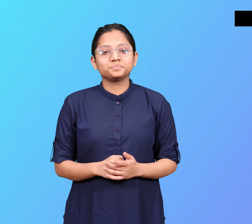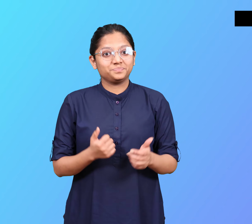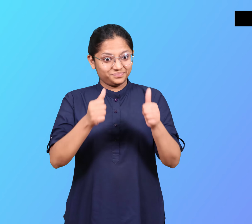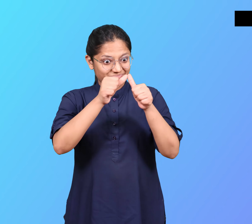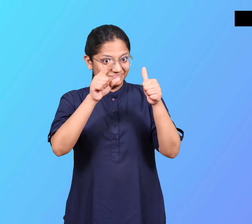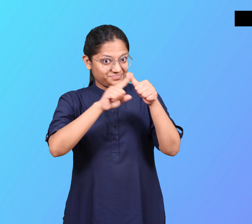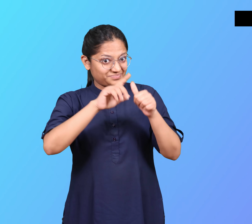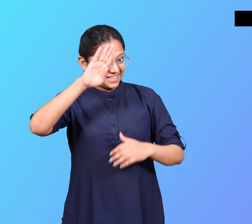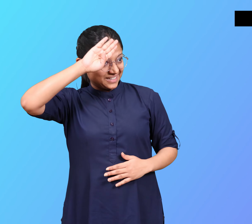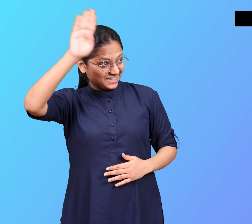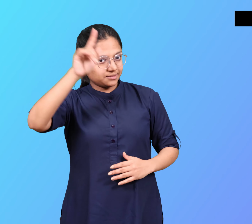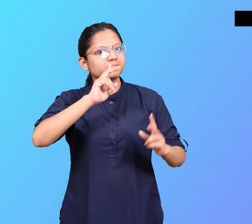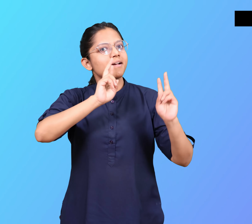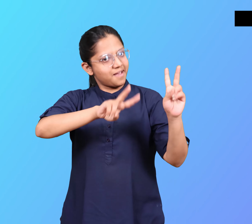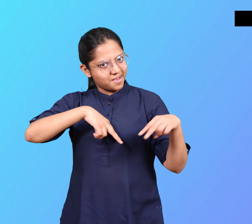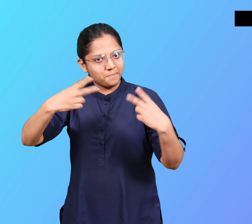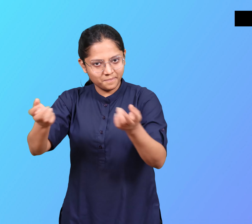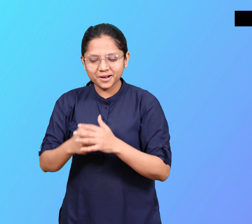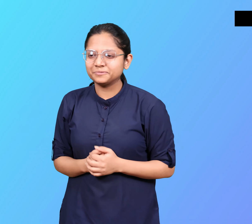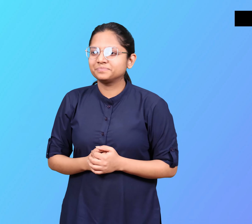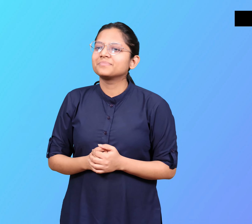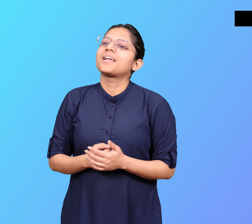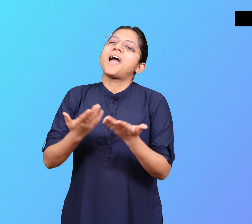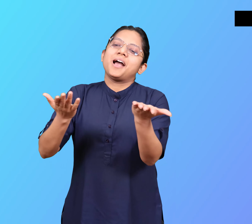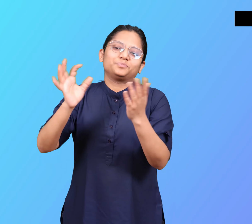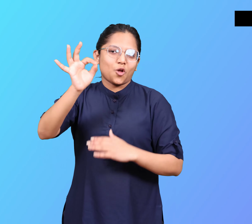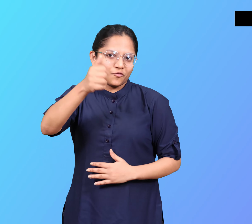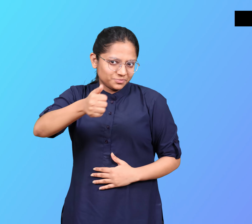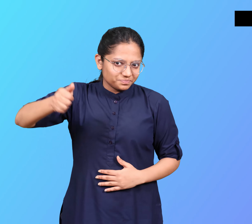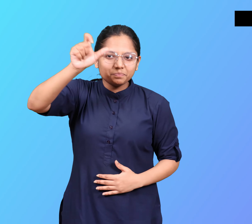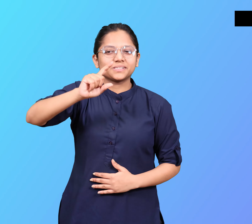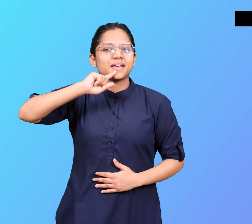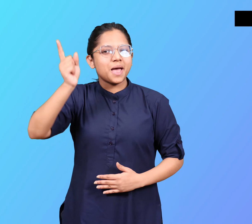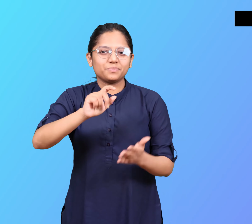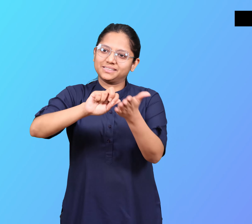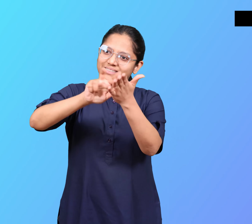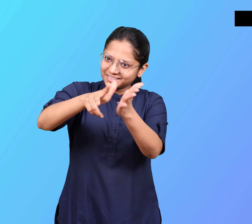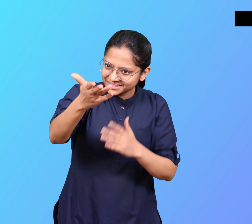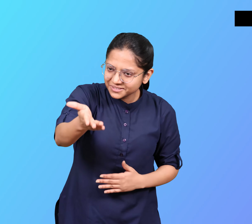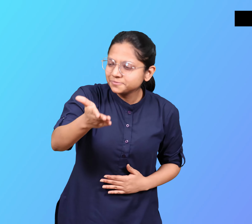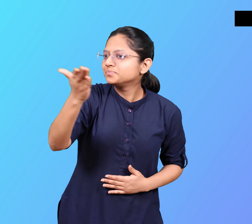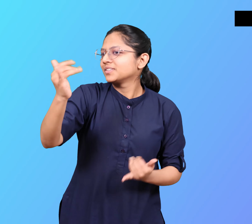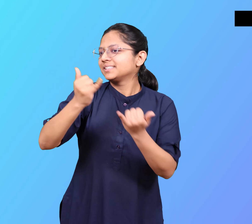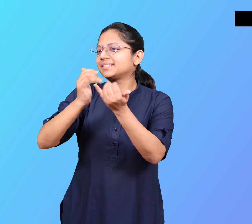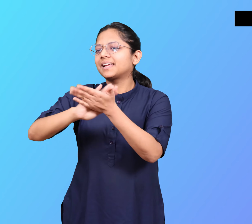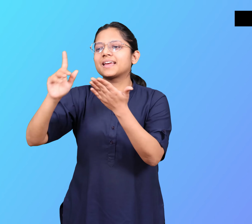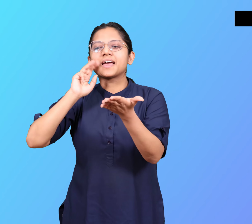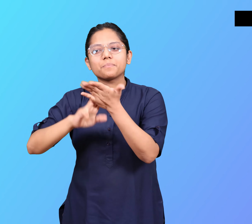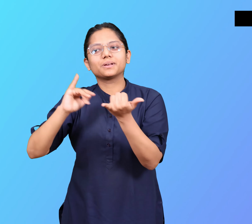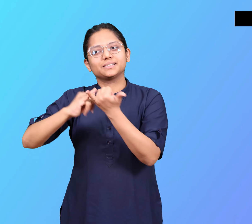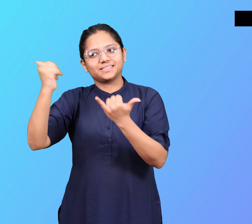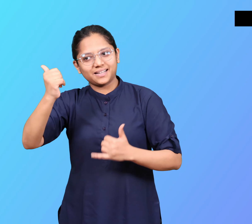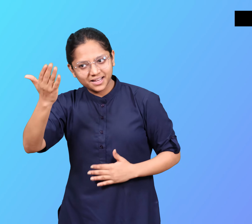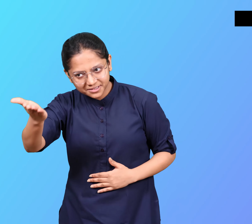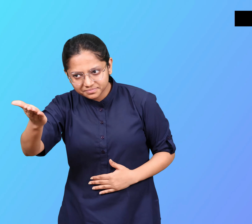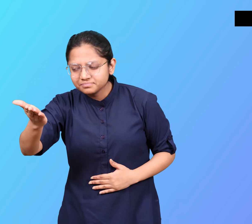Then King Artaxerxes sent this answer: To Rehum the commanding officer, Shimshai the secretary,